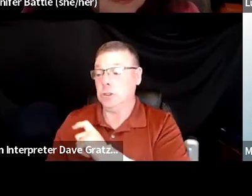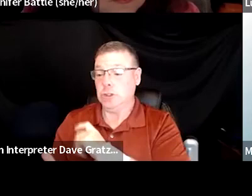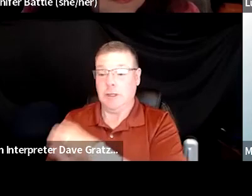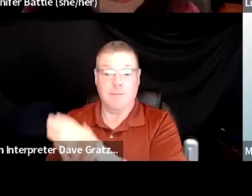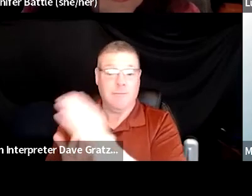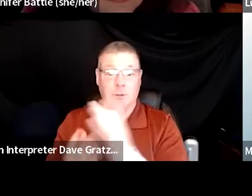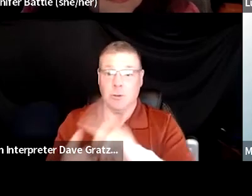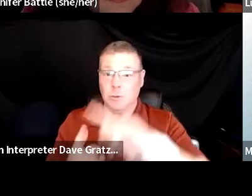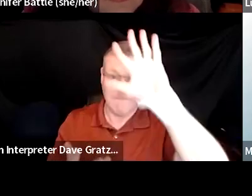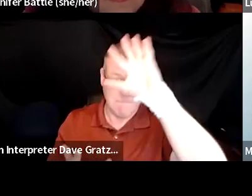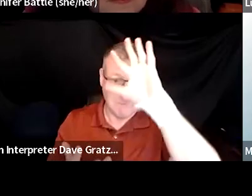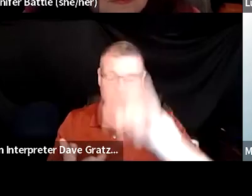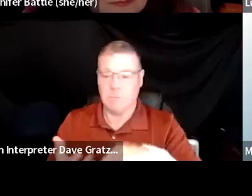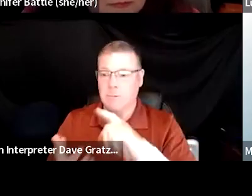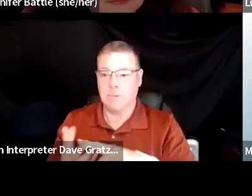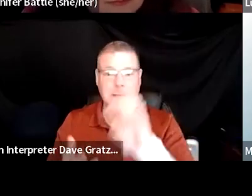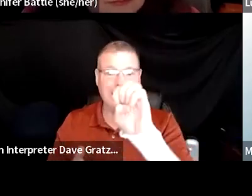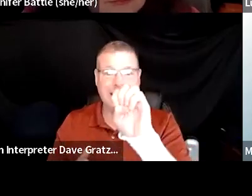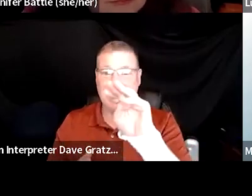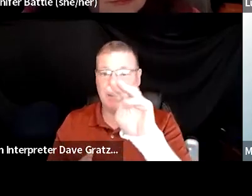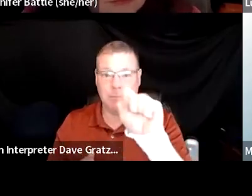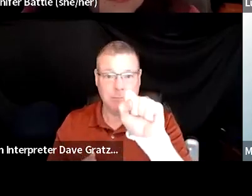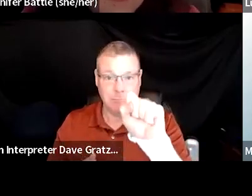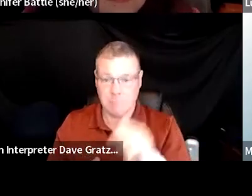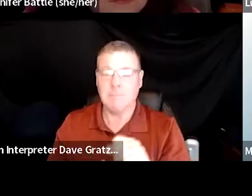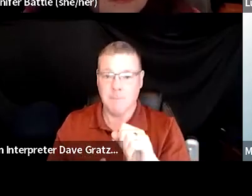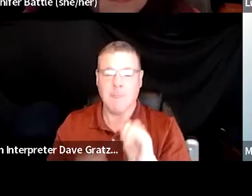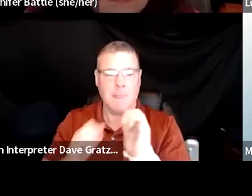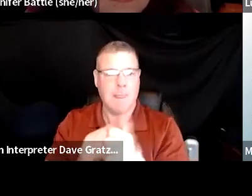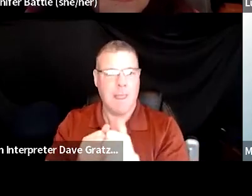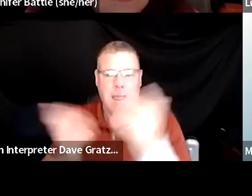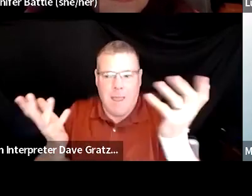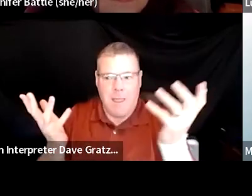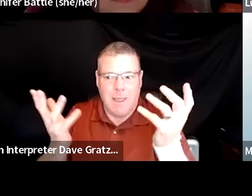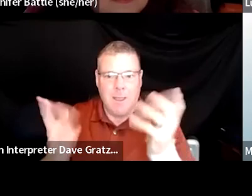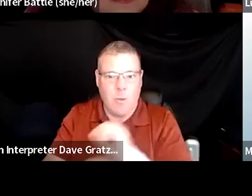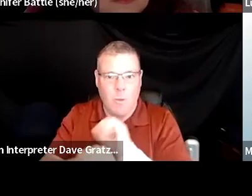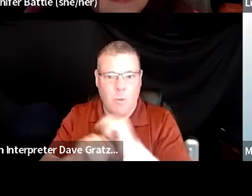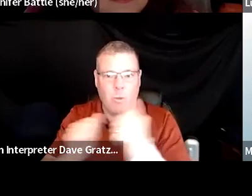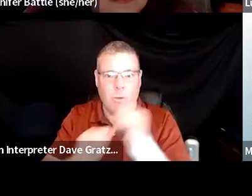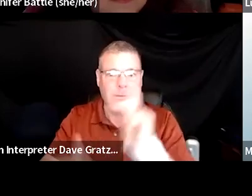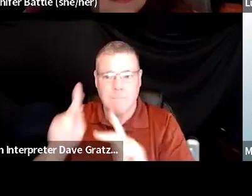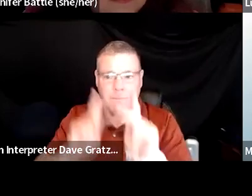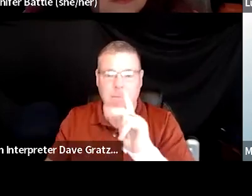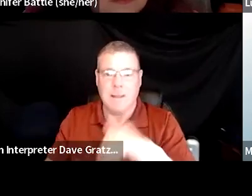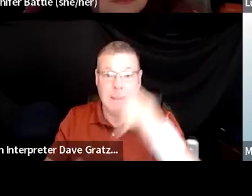to a firefighter, to an EMS responder. How do you work with people who are in mental health crises?